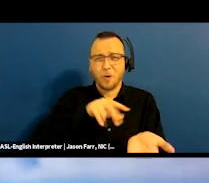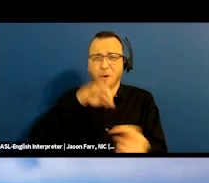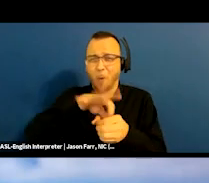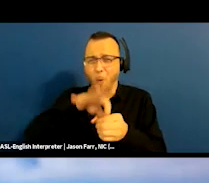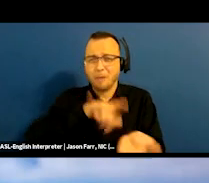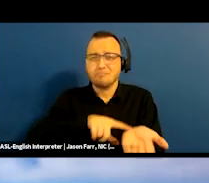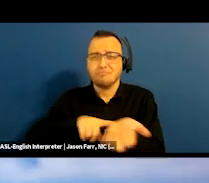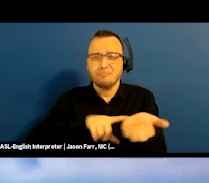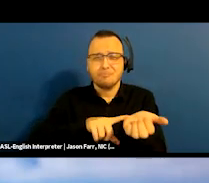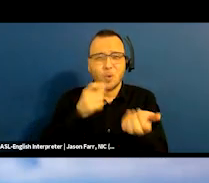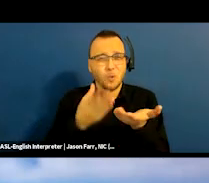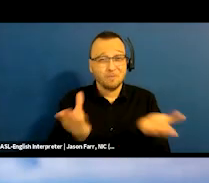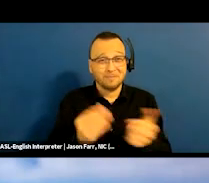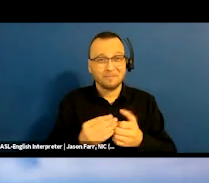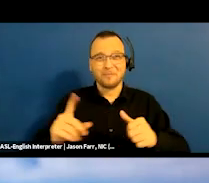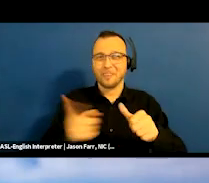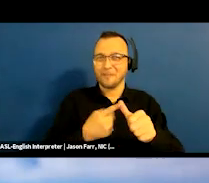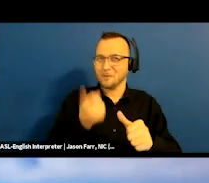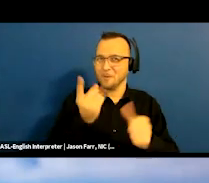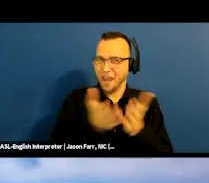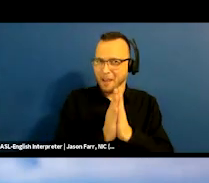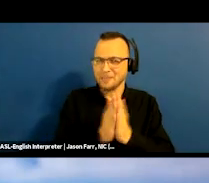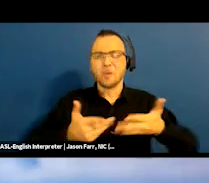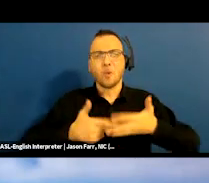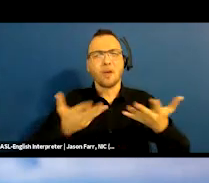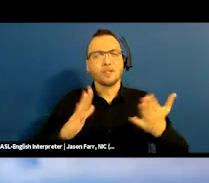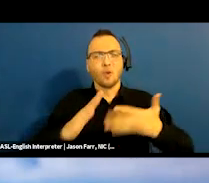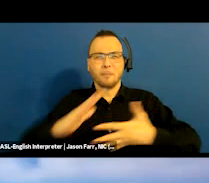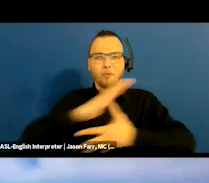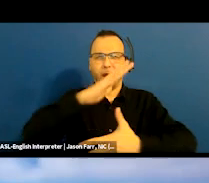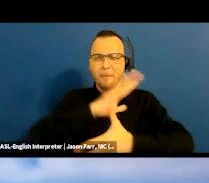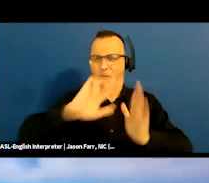and in the webinar materials. So you can learn more about them,